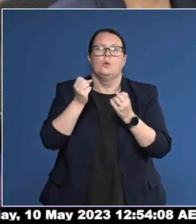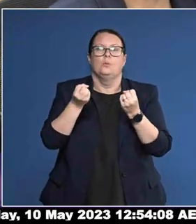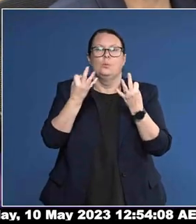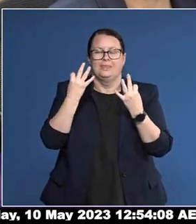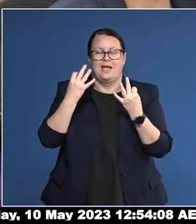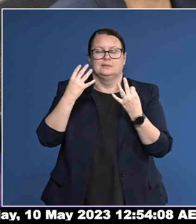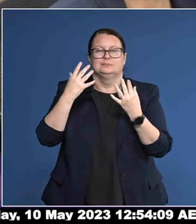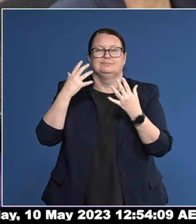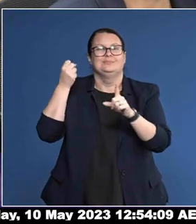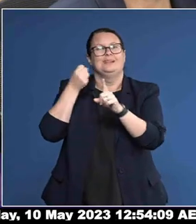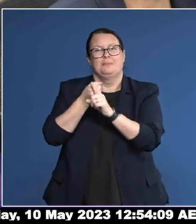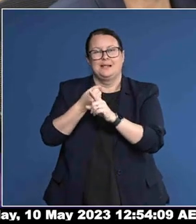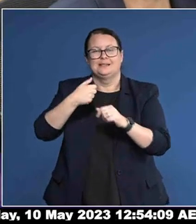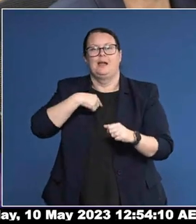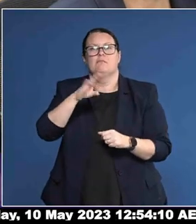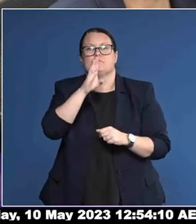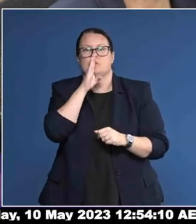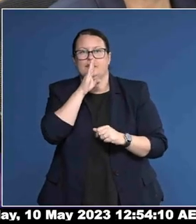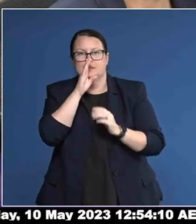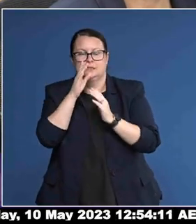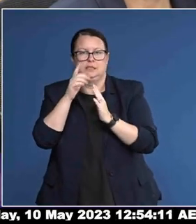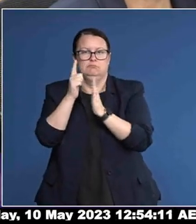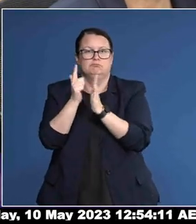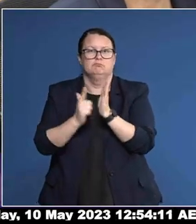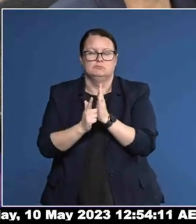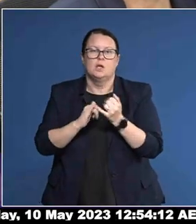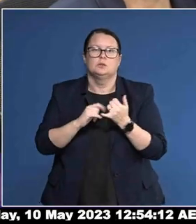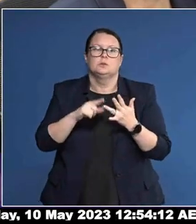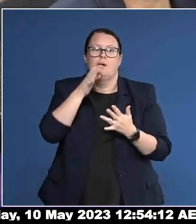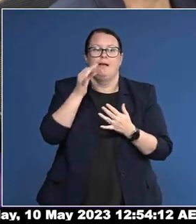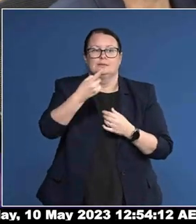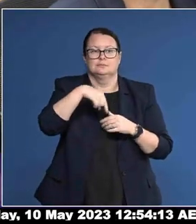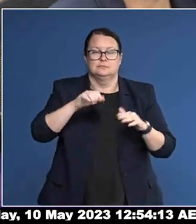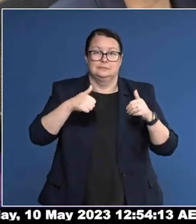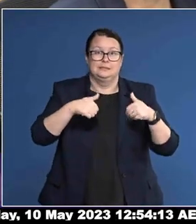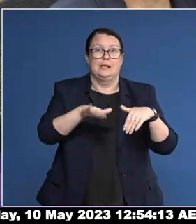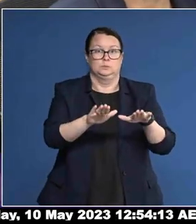reason I ask that the hearing room be closed. So, those who need to leave, they have an early lunch.